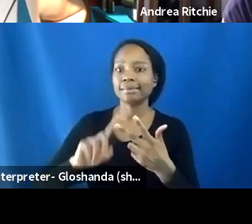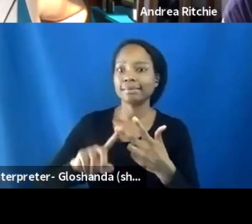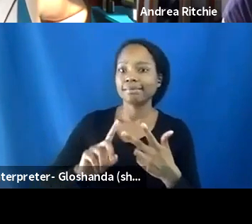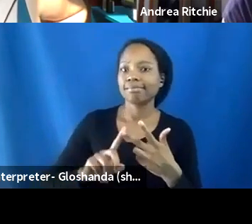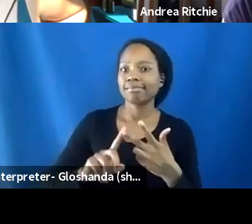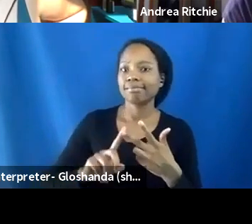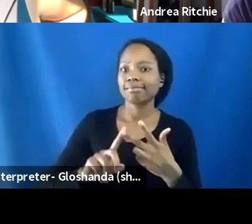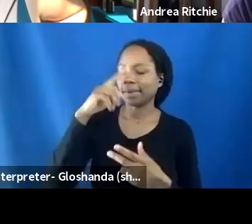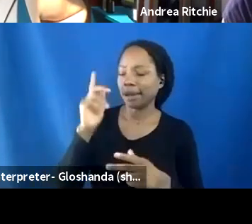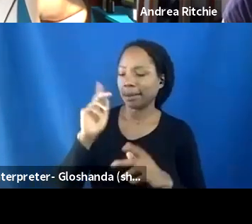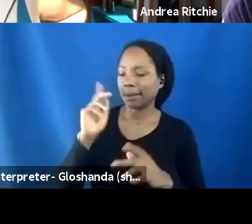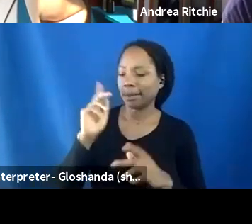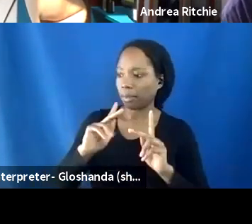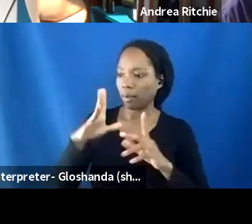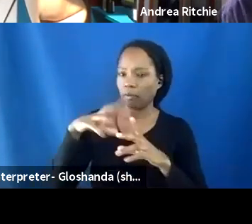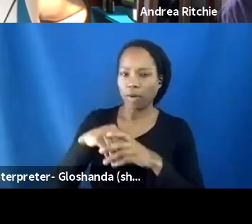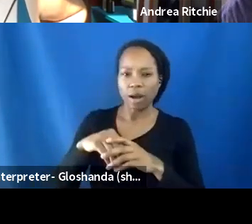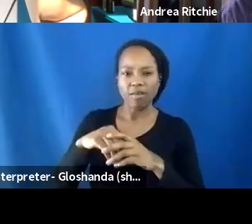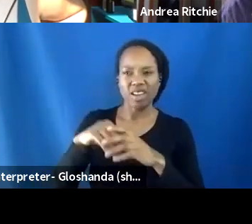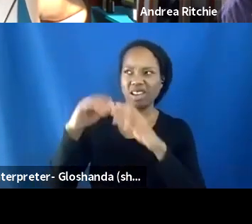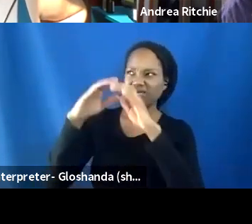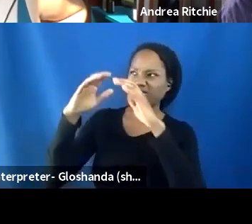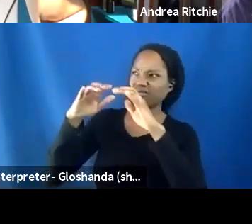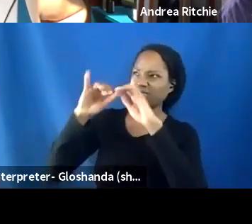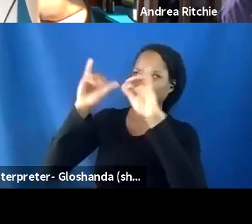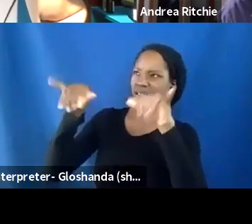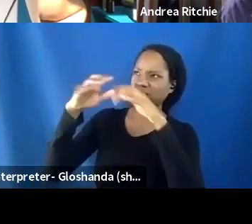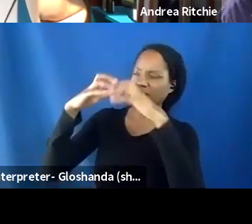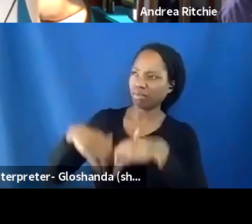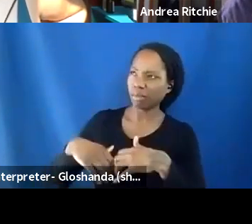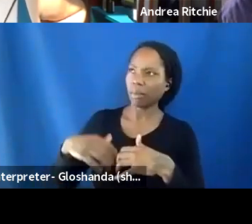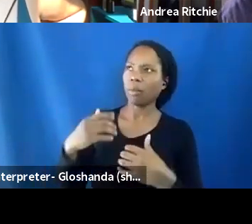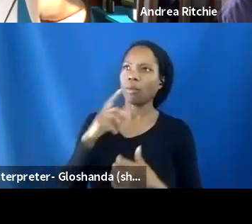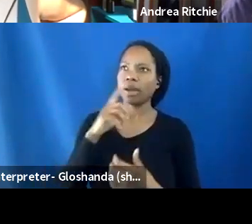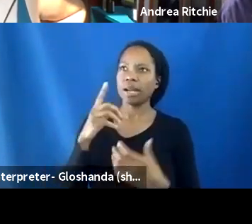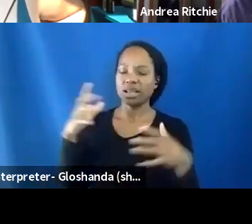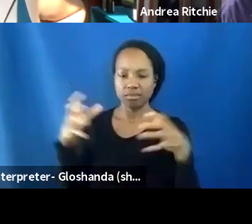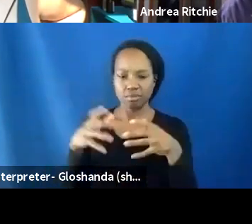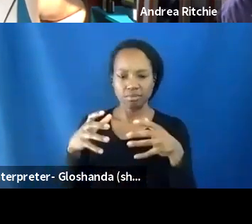really trying to imagine what is our most loving, radical, and caring vision for what Black healing